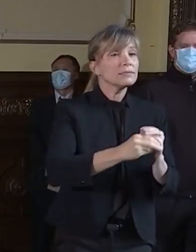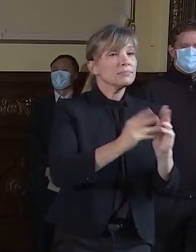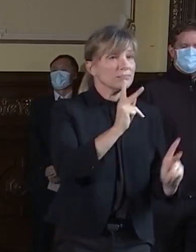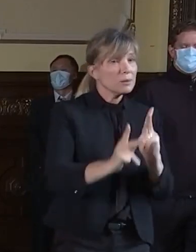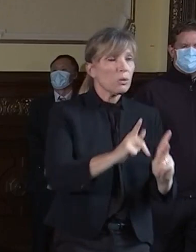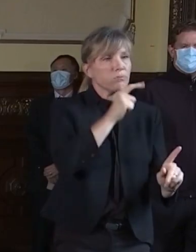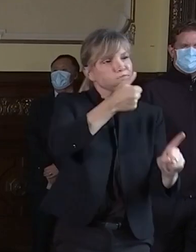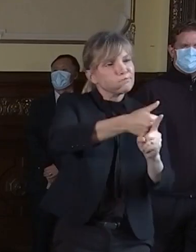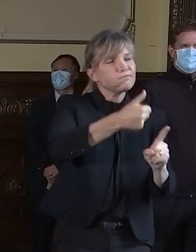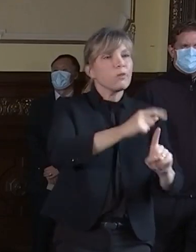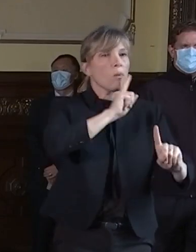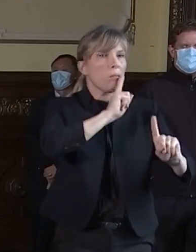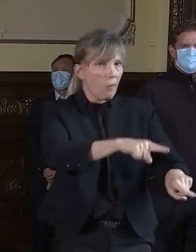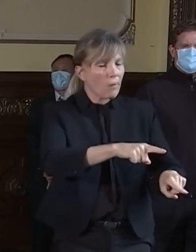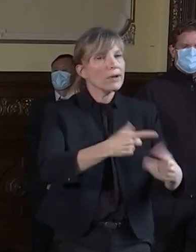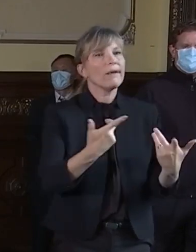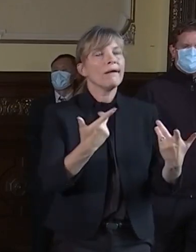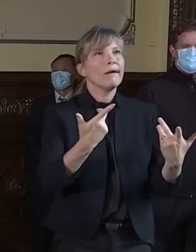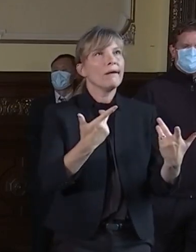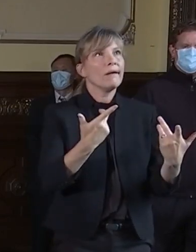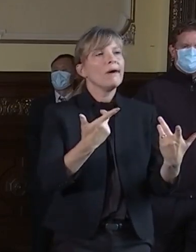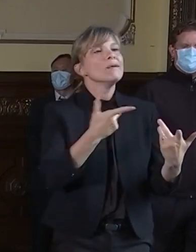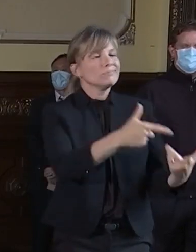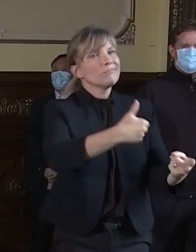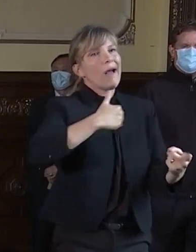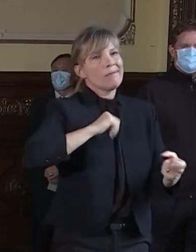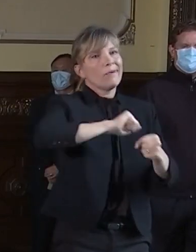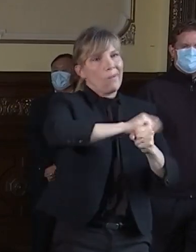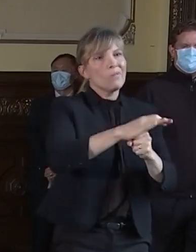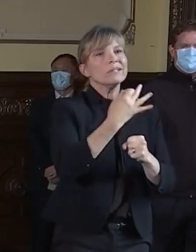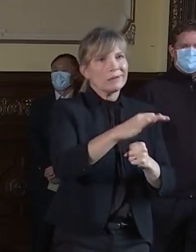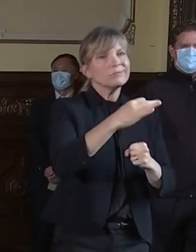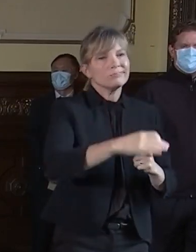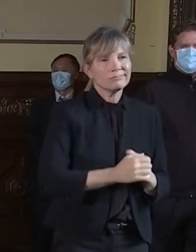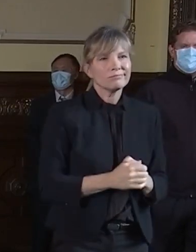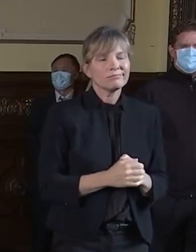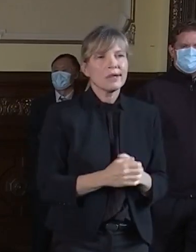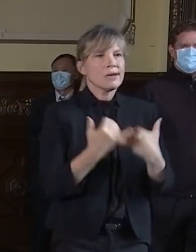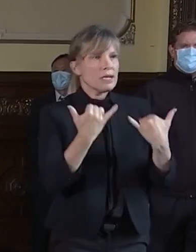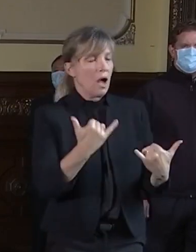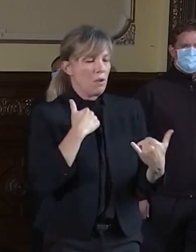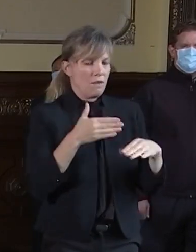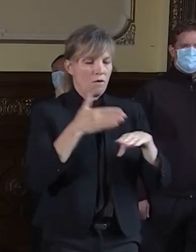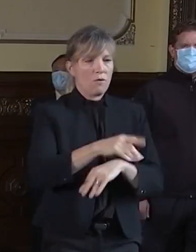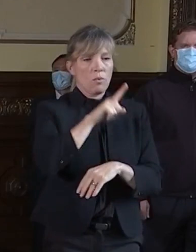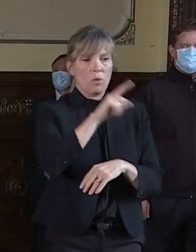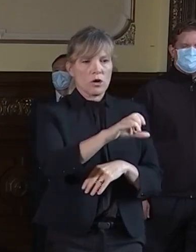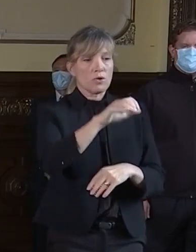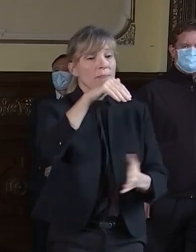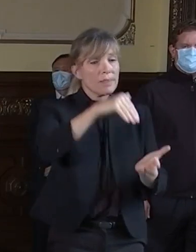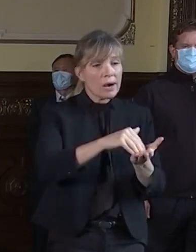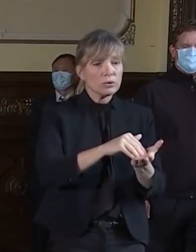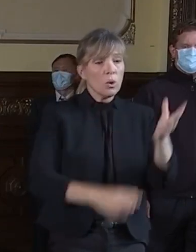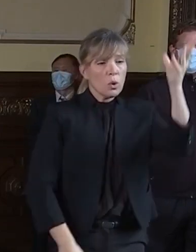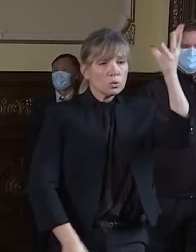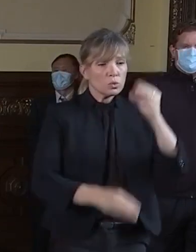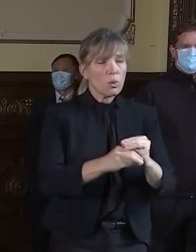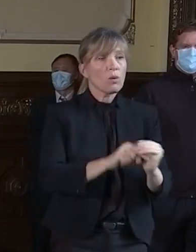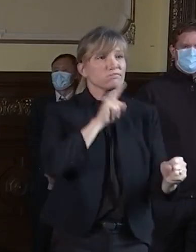OVER THE LAST 24 HOURS, 2,388 ADDITIONAL INDIVIDUALS HAVE BEEN REPORTED TO HAVE COVID-19.